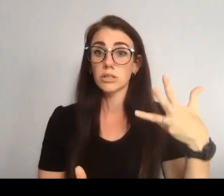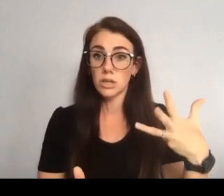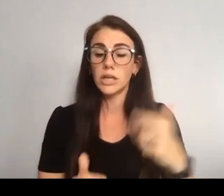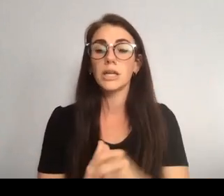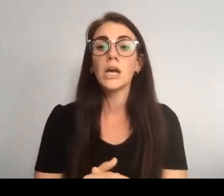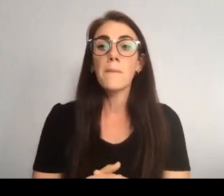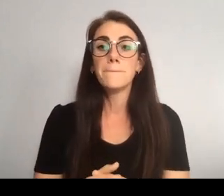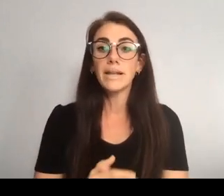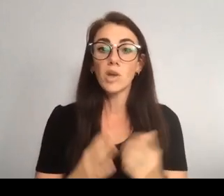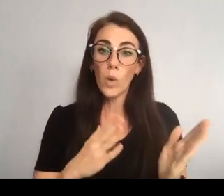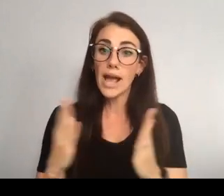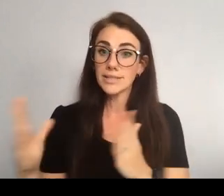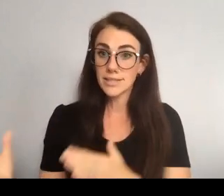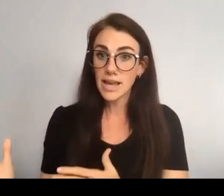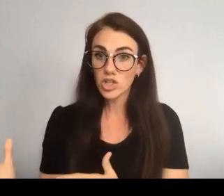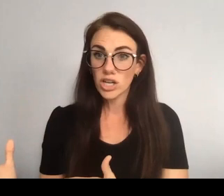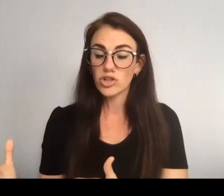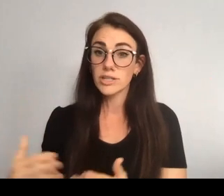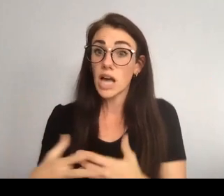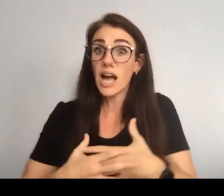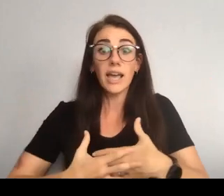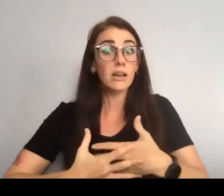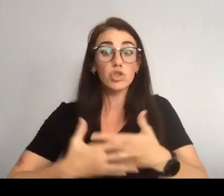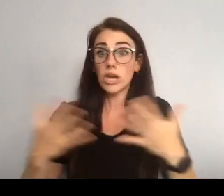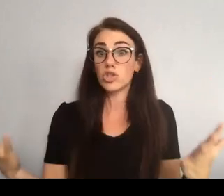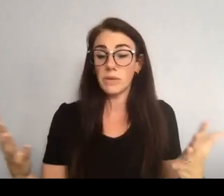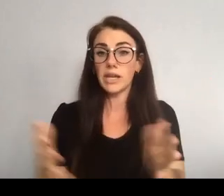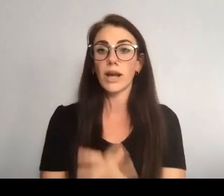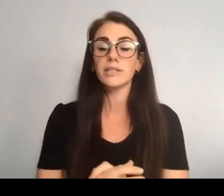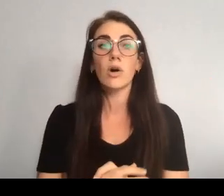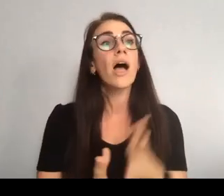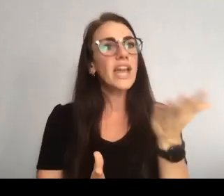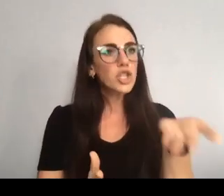LOOKS GOOD" But the way I say it changes, I changed the meaning right so "that shirt